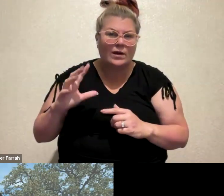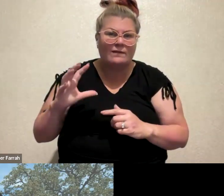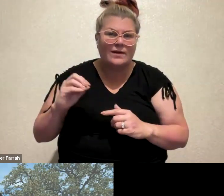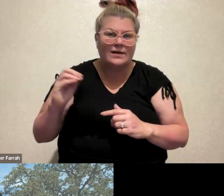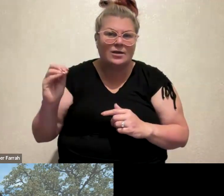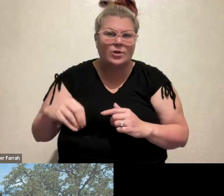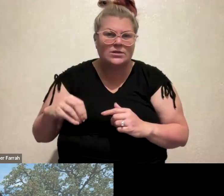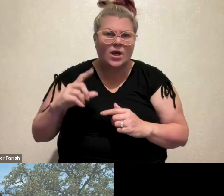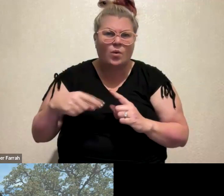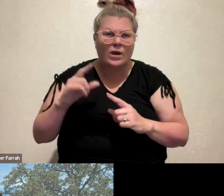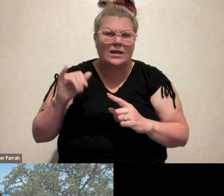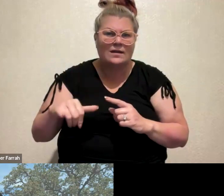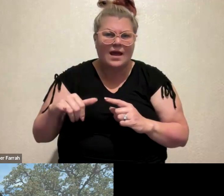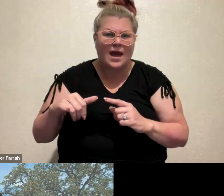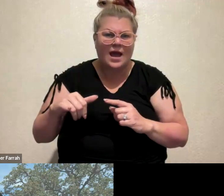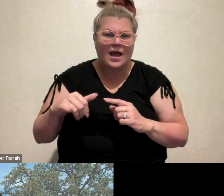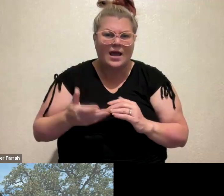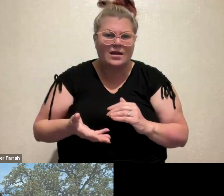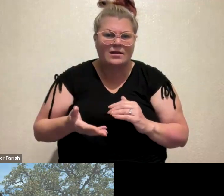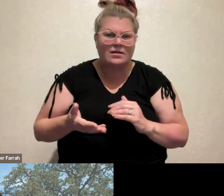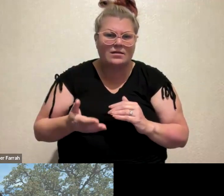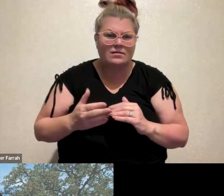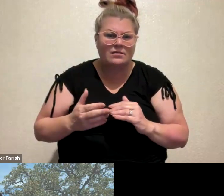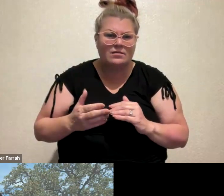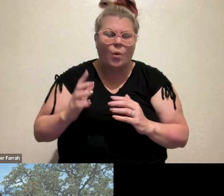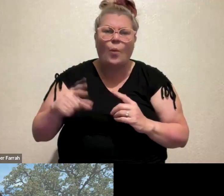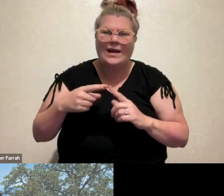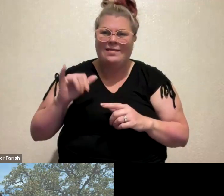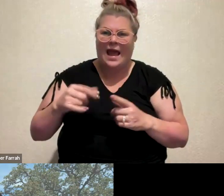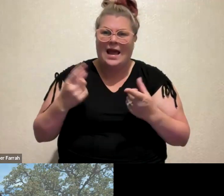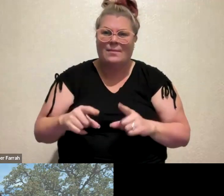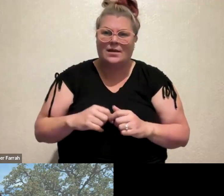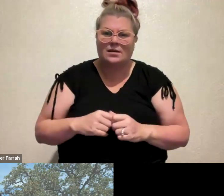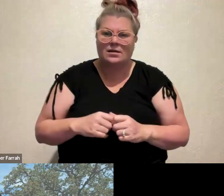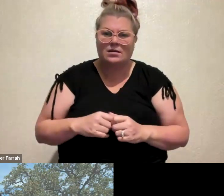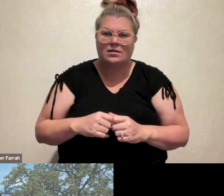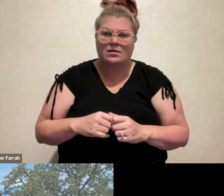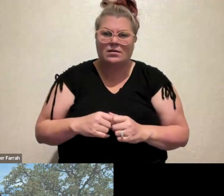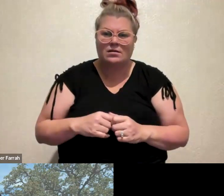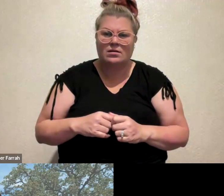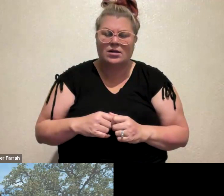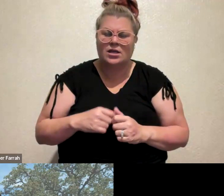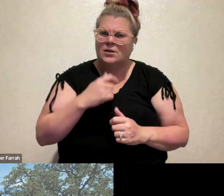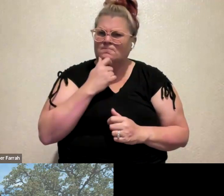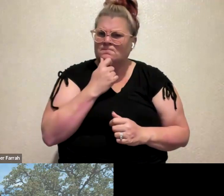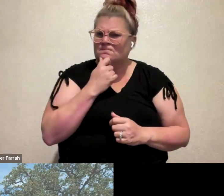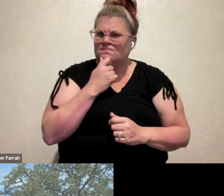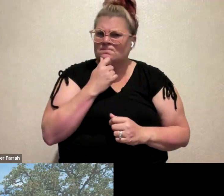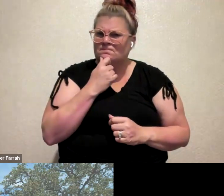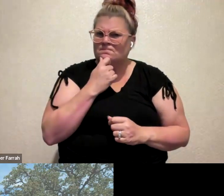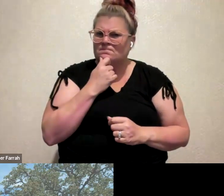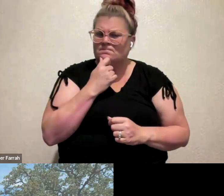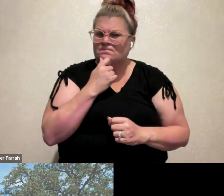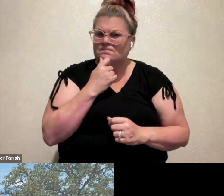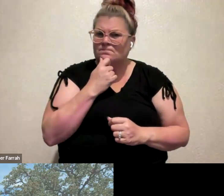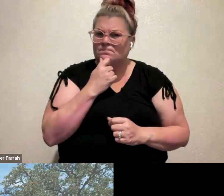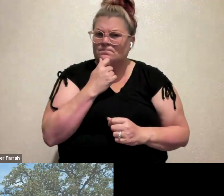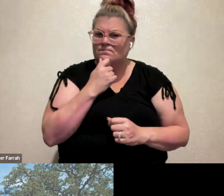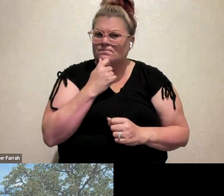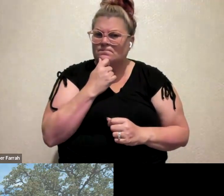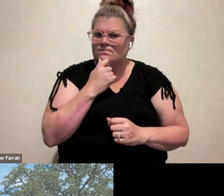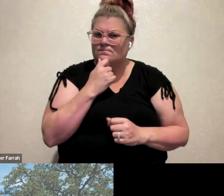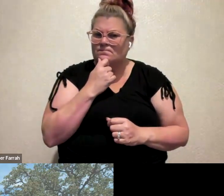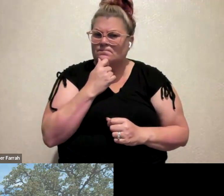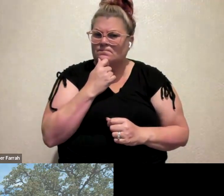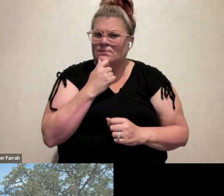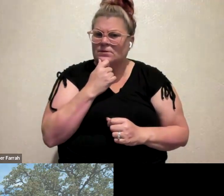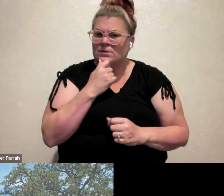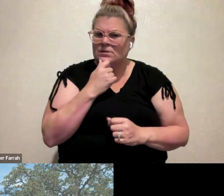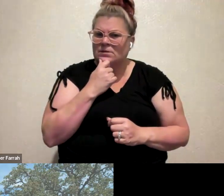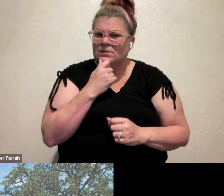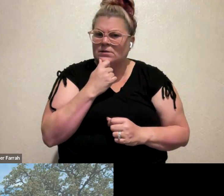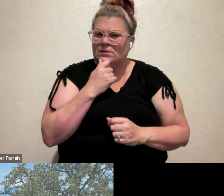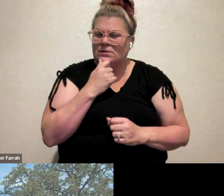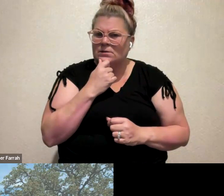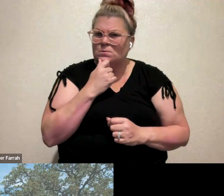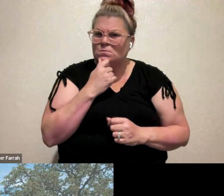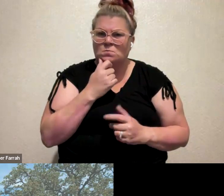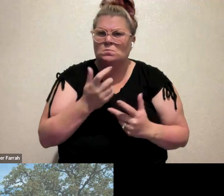when did that raise that barrier go up further? At what time did that happen? It is so covered